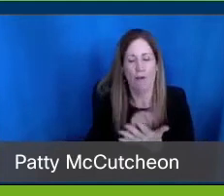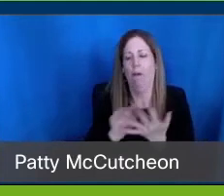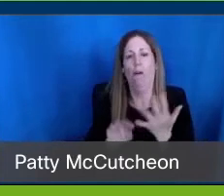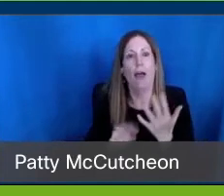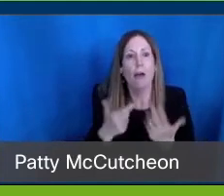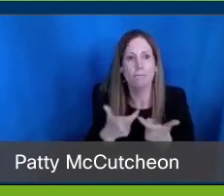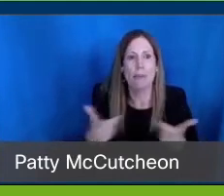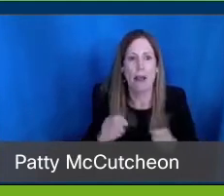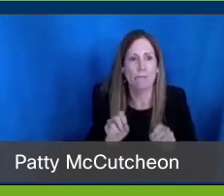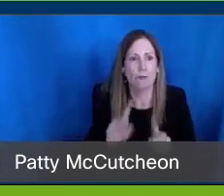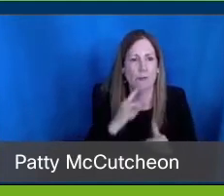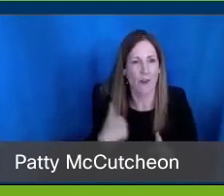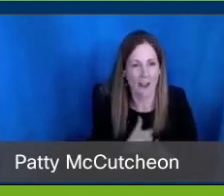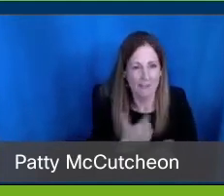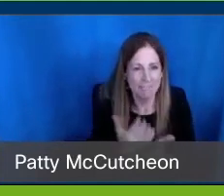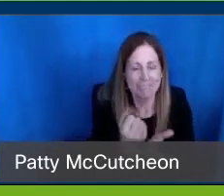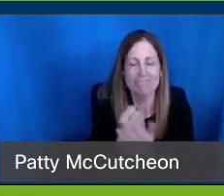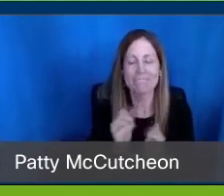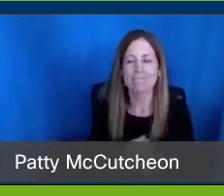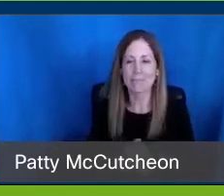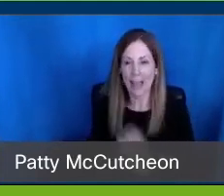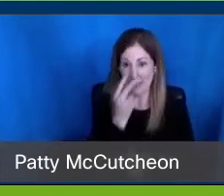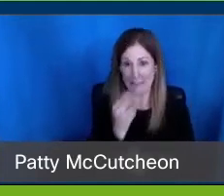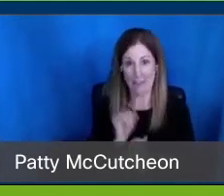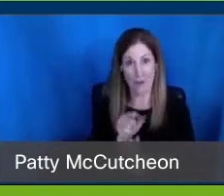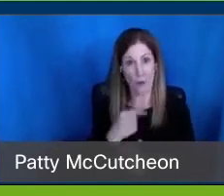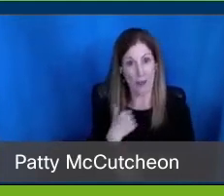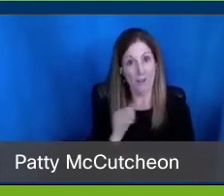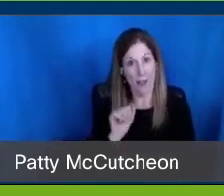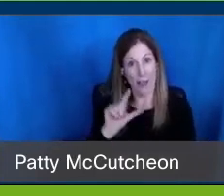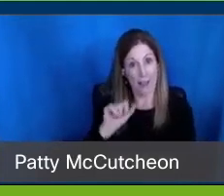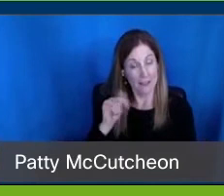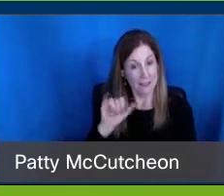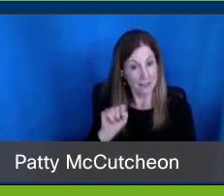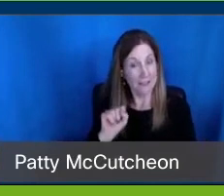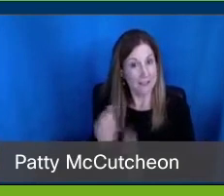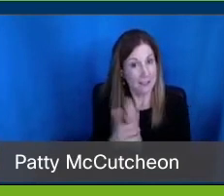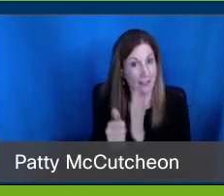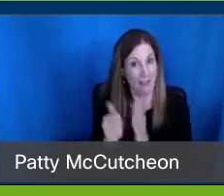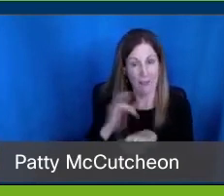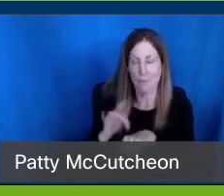and I see that you have an Alexa skill available, and I think that's incredibly, incredibly cool.